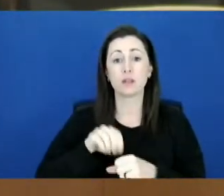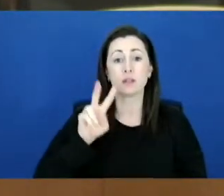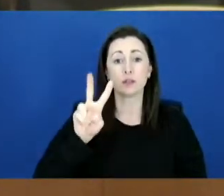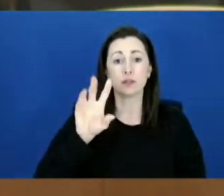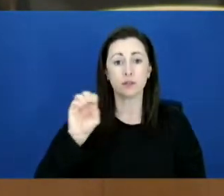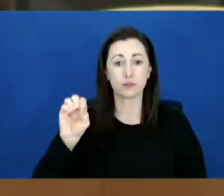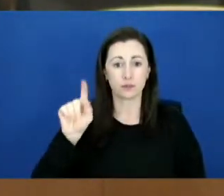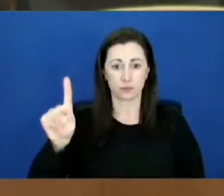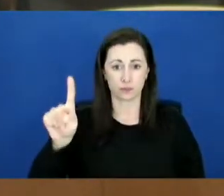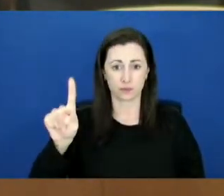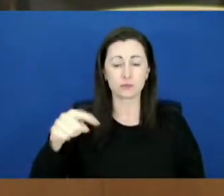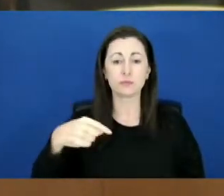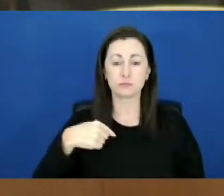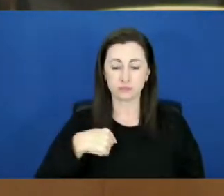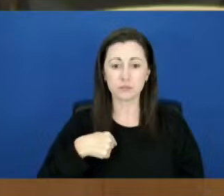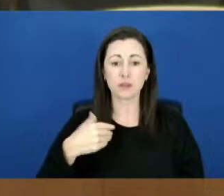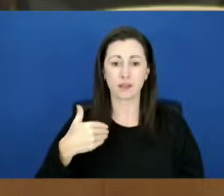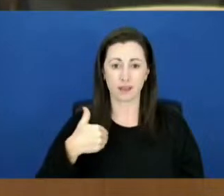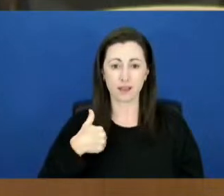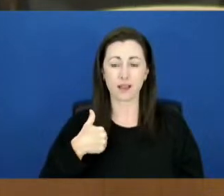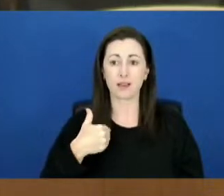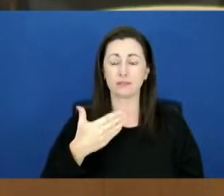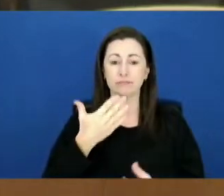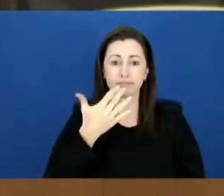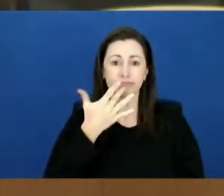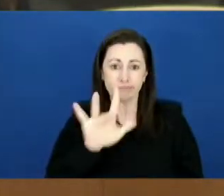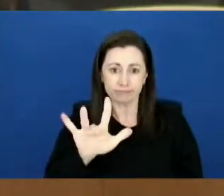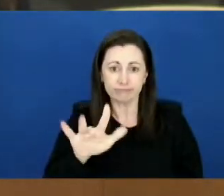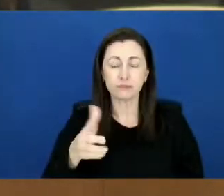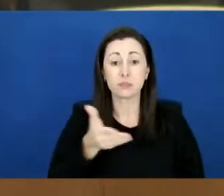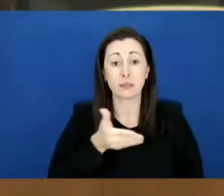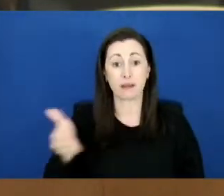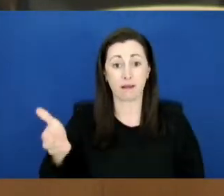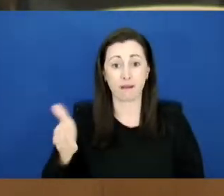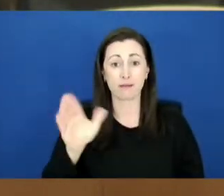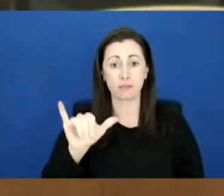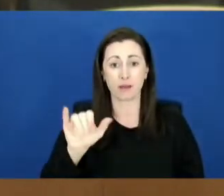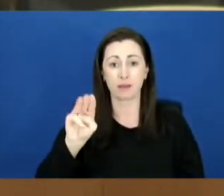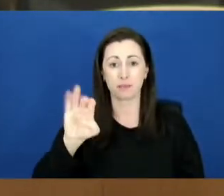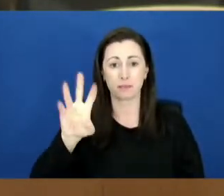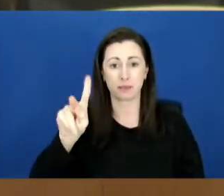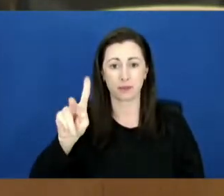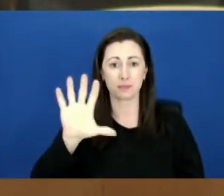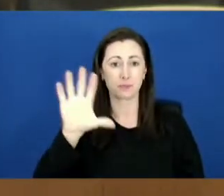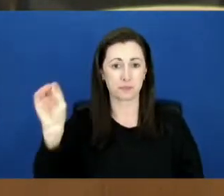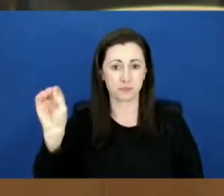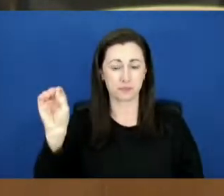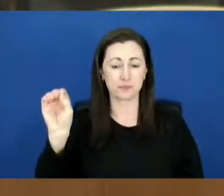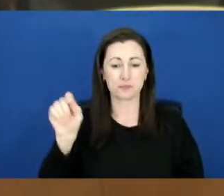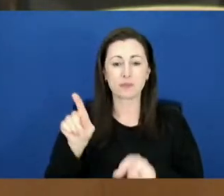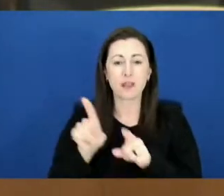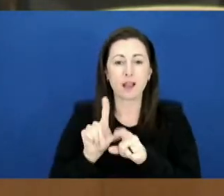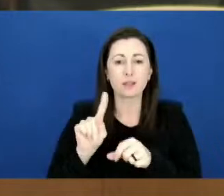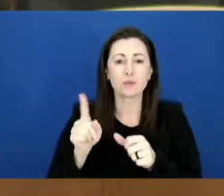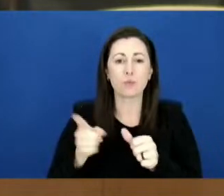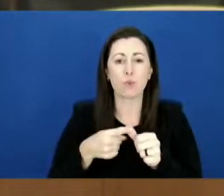THANK YOU NOTE.